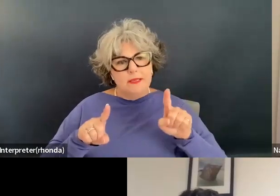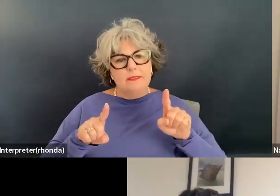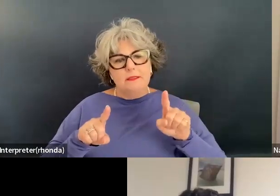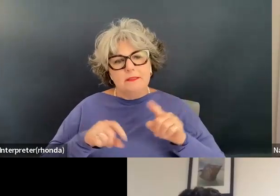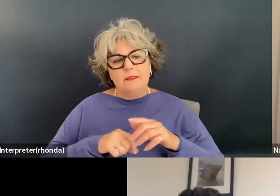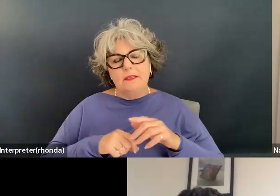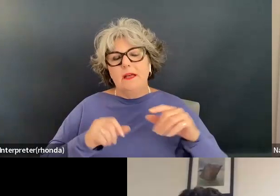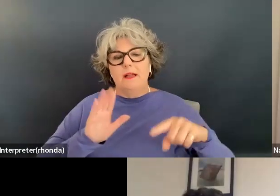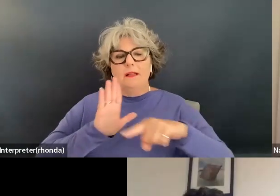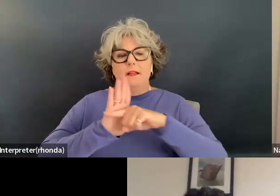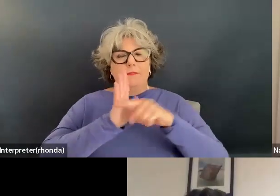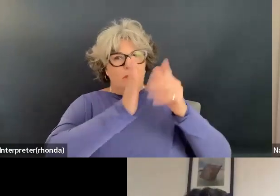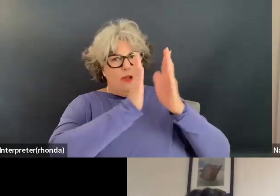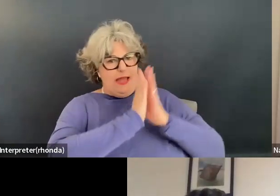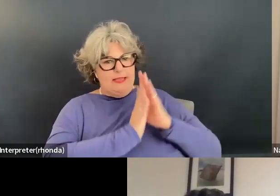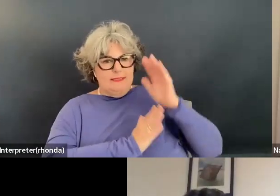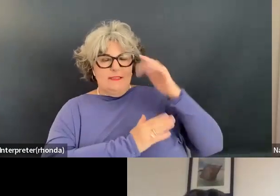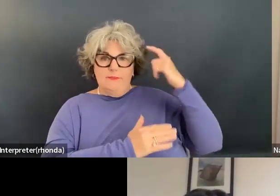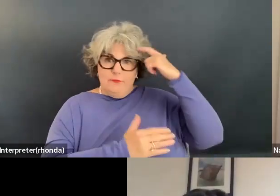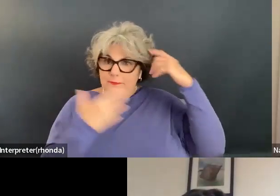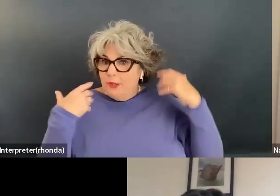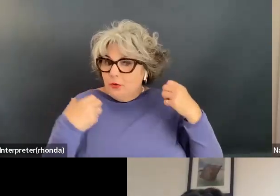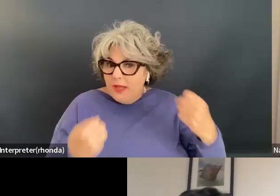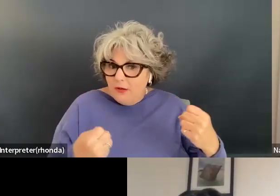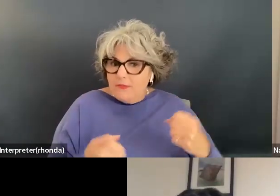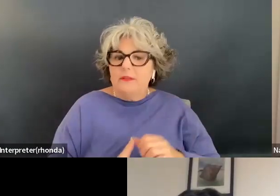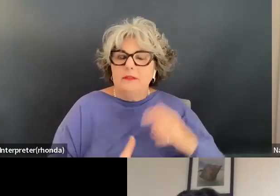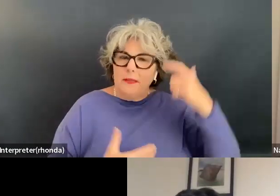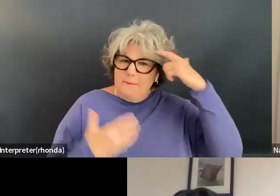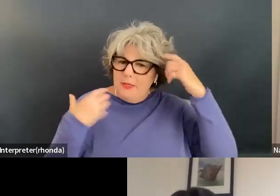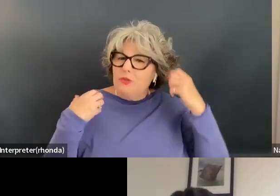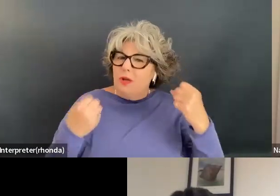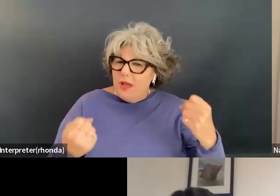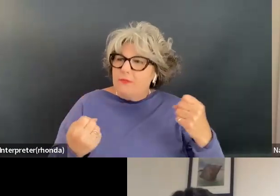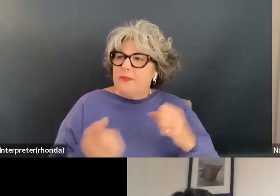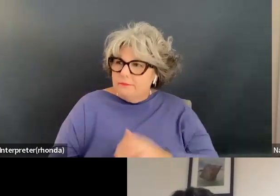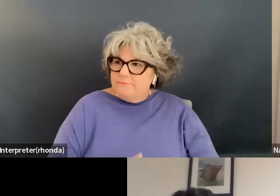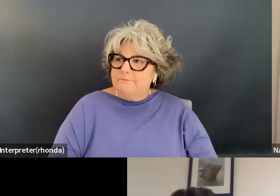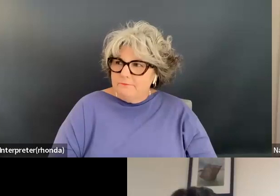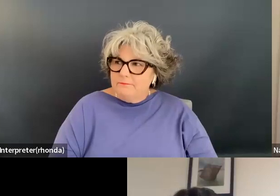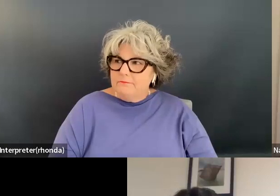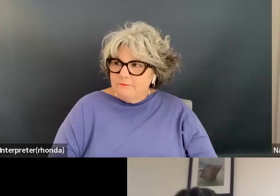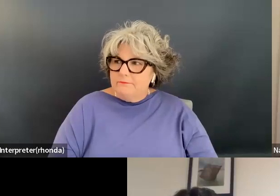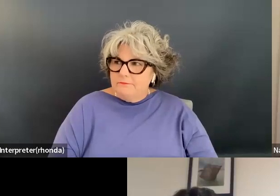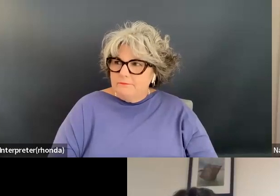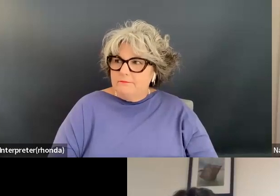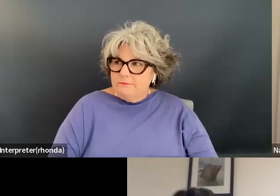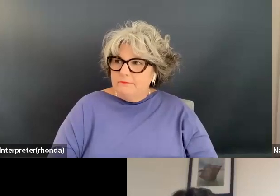for asking for mental health, I think. Mental health helps and everywhere is like this, I guess.